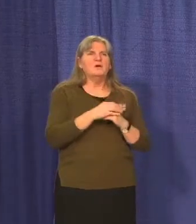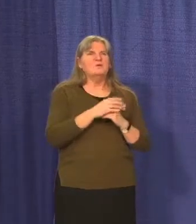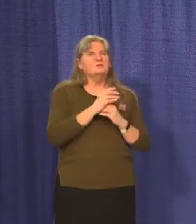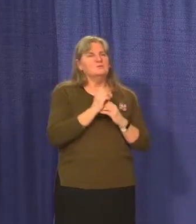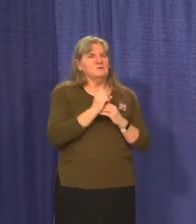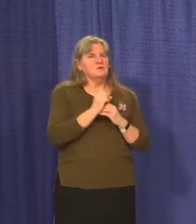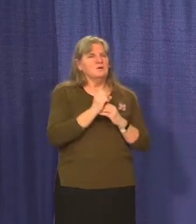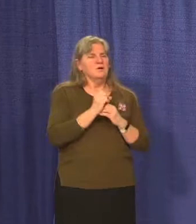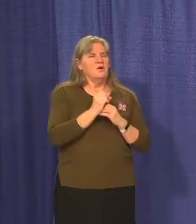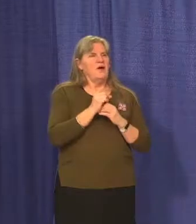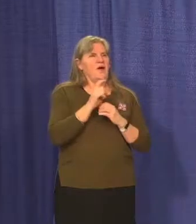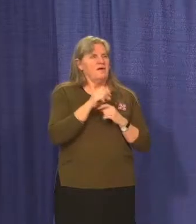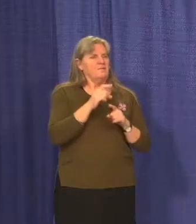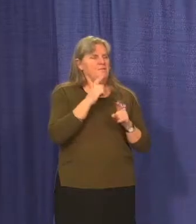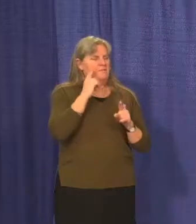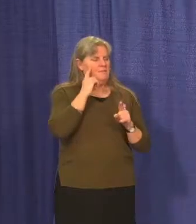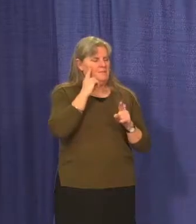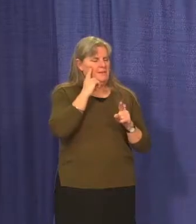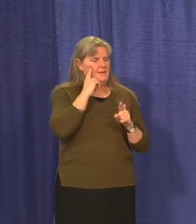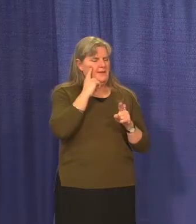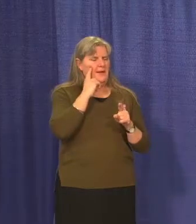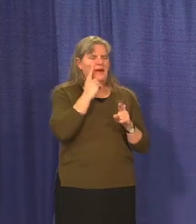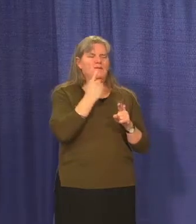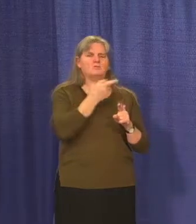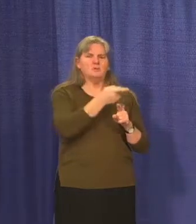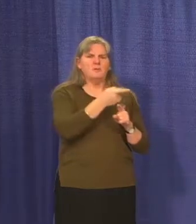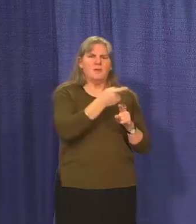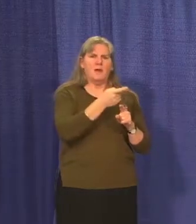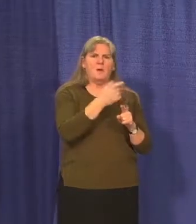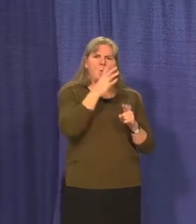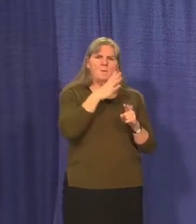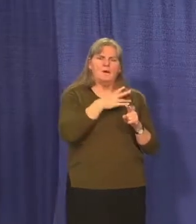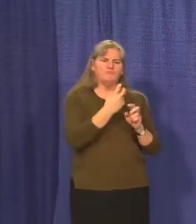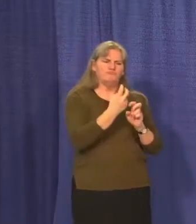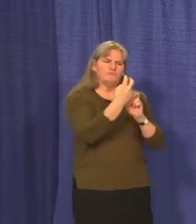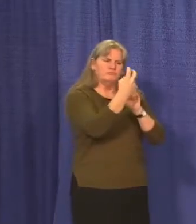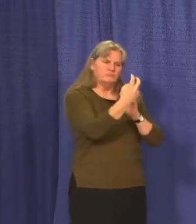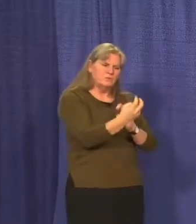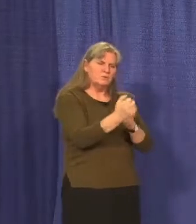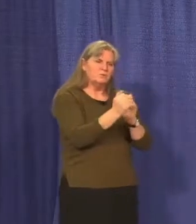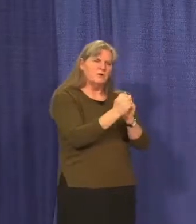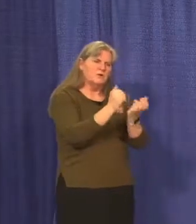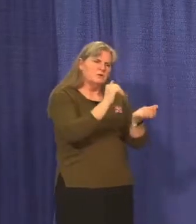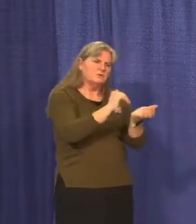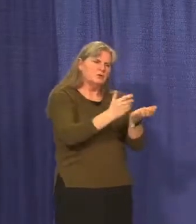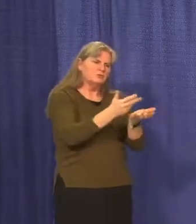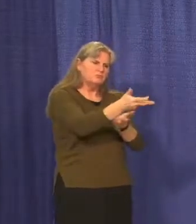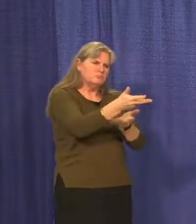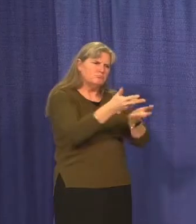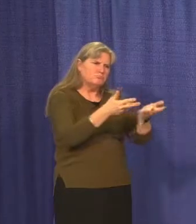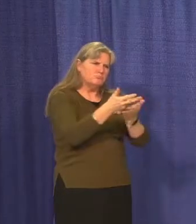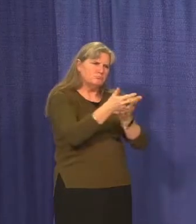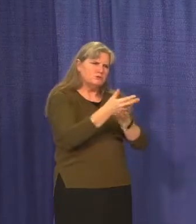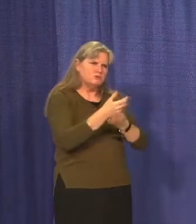So it really goes back to that informed conversation with a healthcare provider.